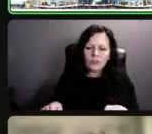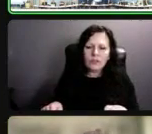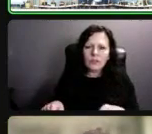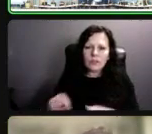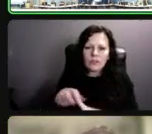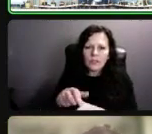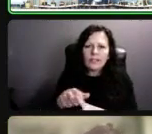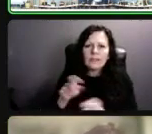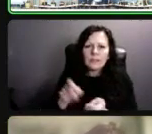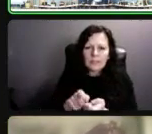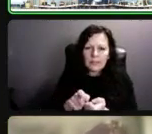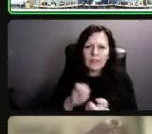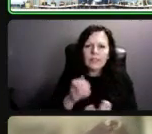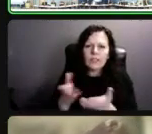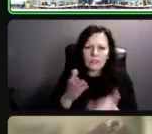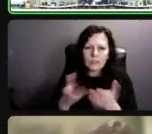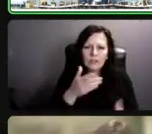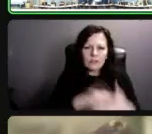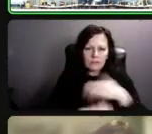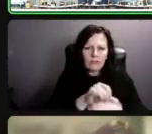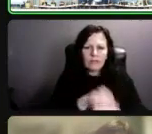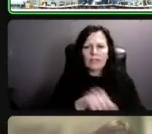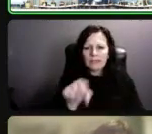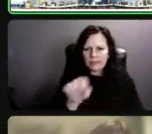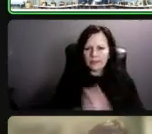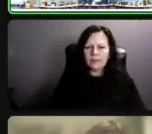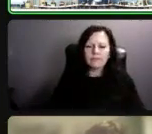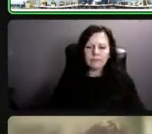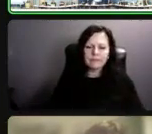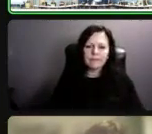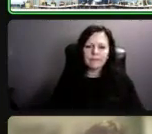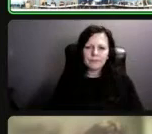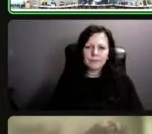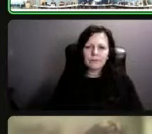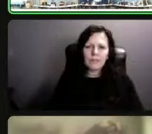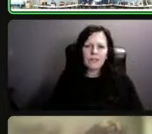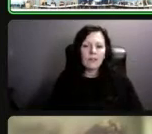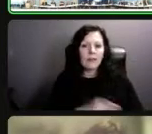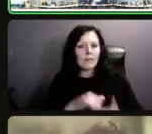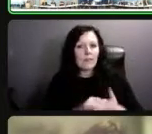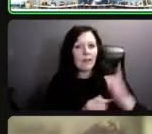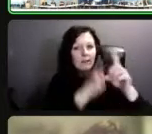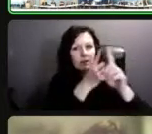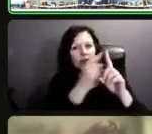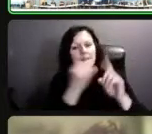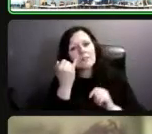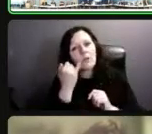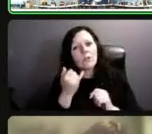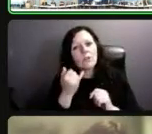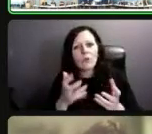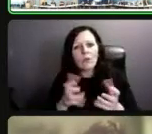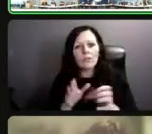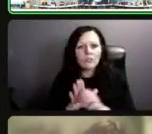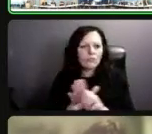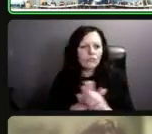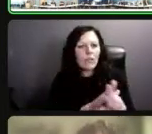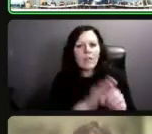IS THAT TRUE?